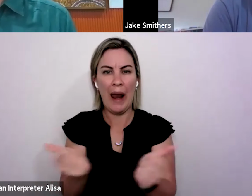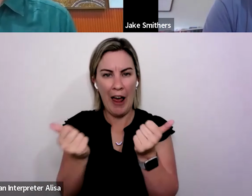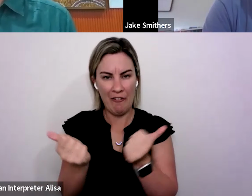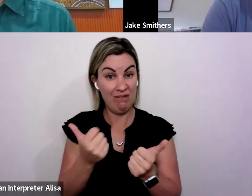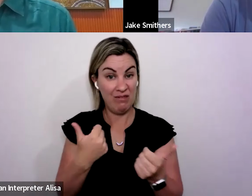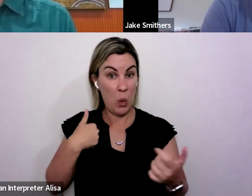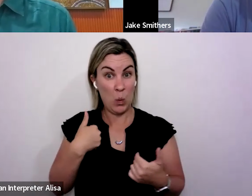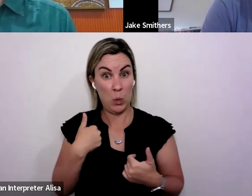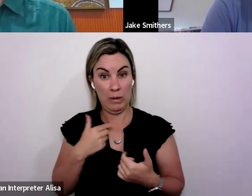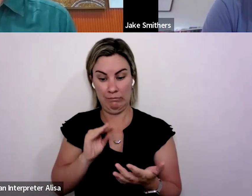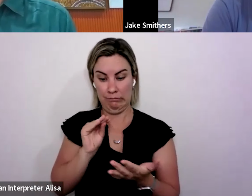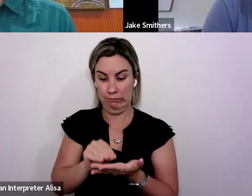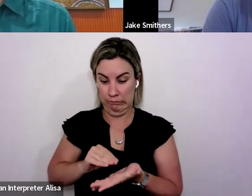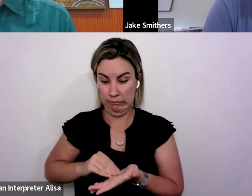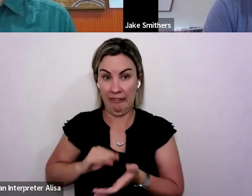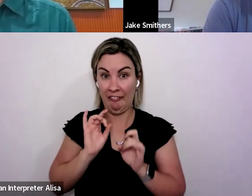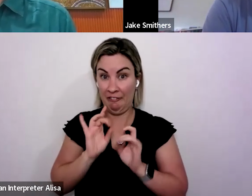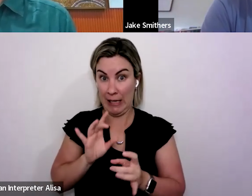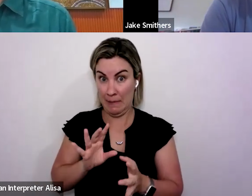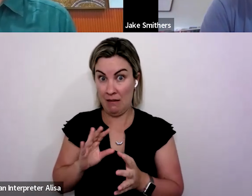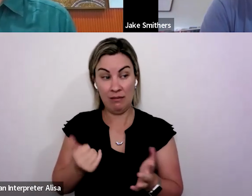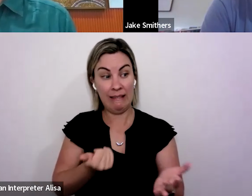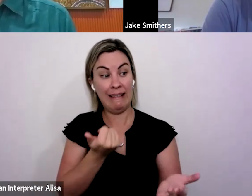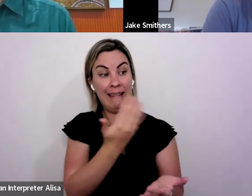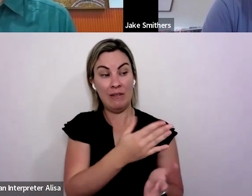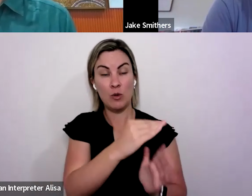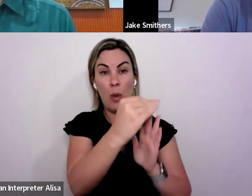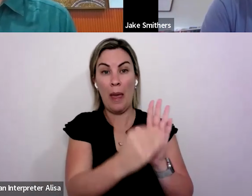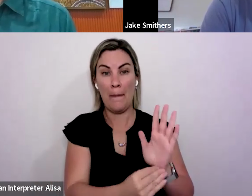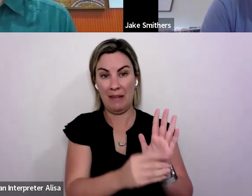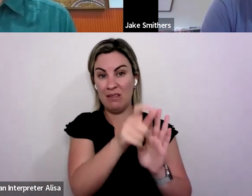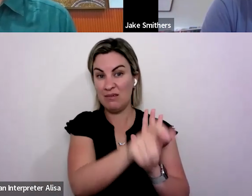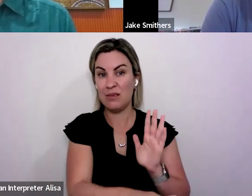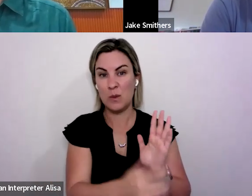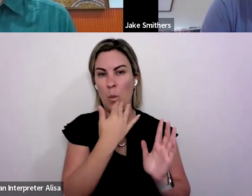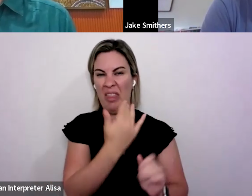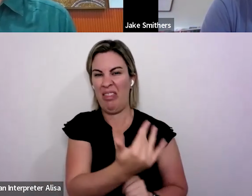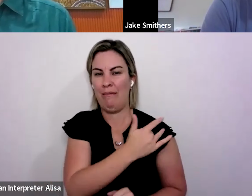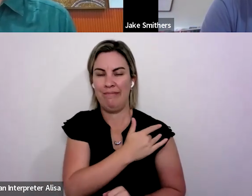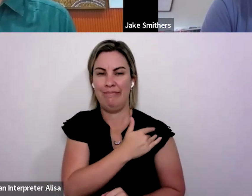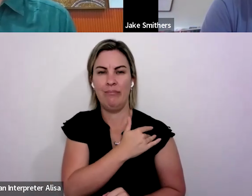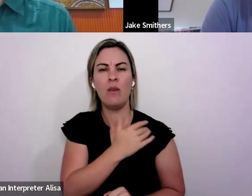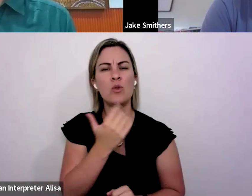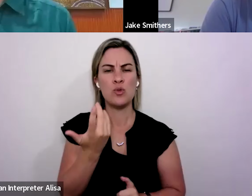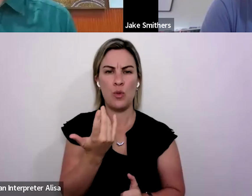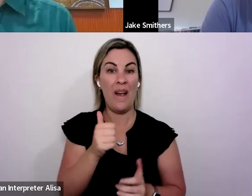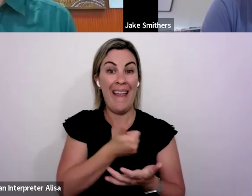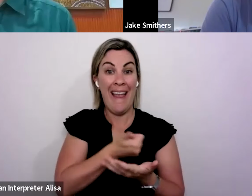passed on to the applicants when they reach out to us. So, after every round at Artist Services, we also give them general feedback.